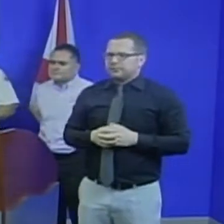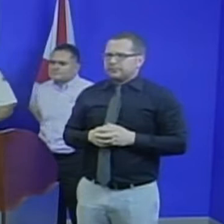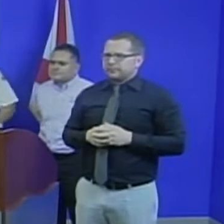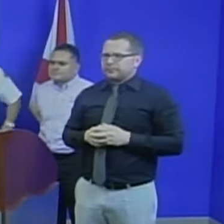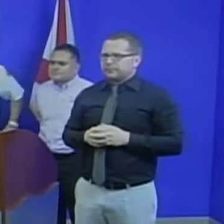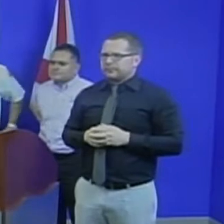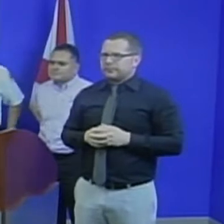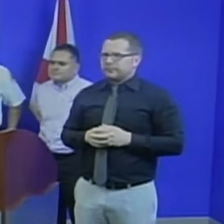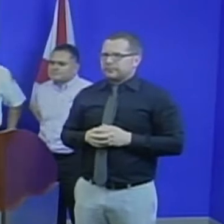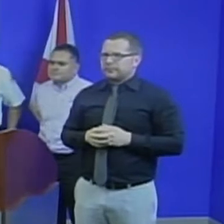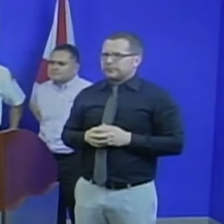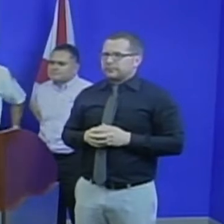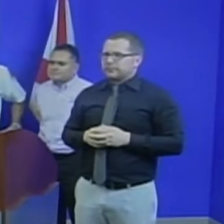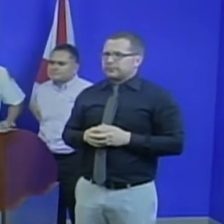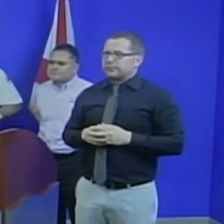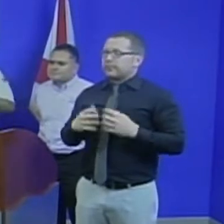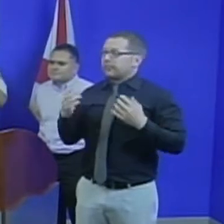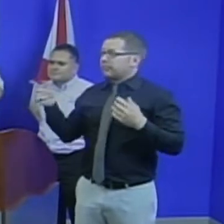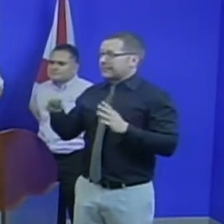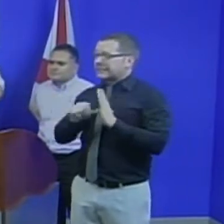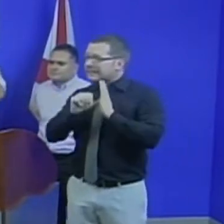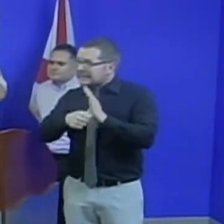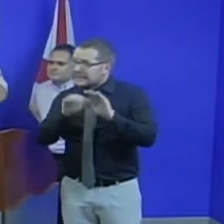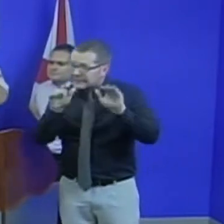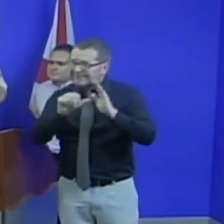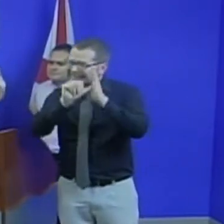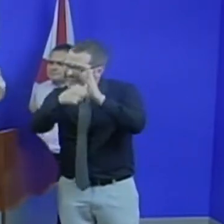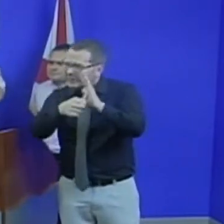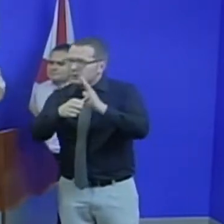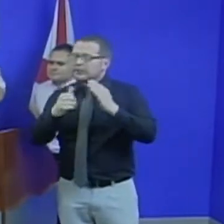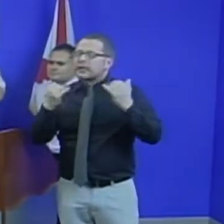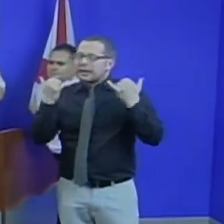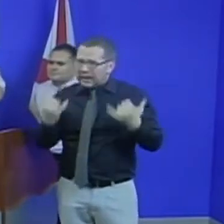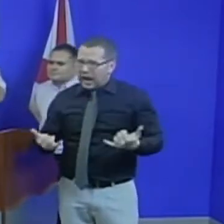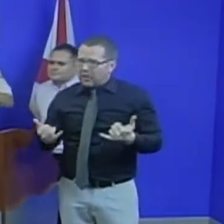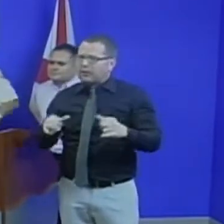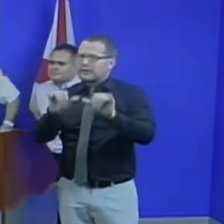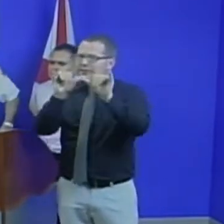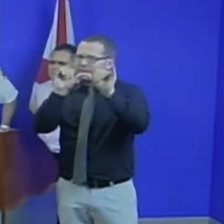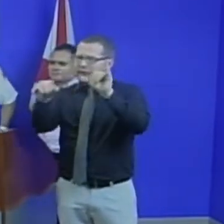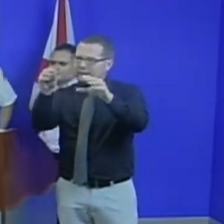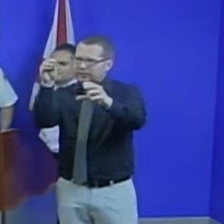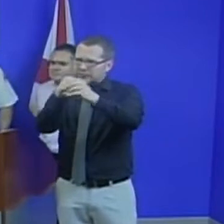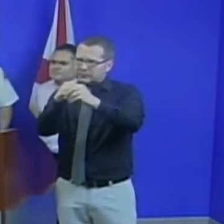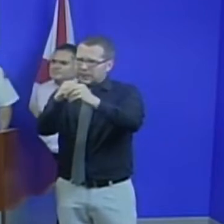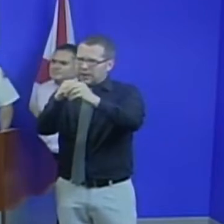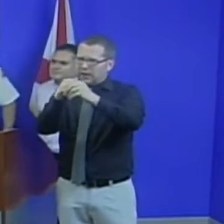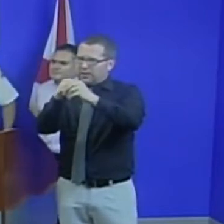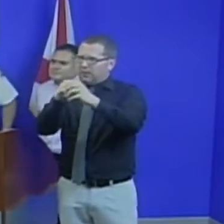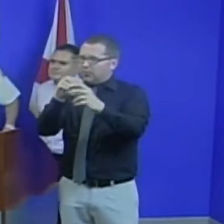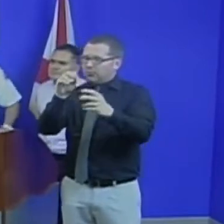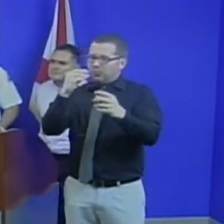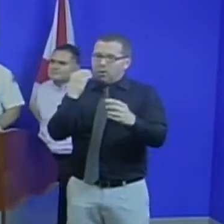AND THE LAST THING I WANT TO REITERATE ONE MORE TIME IS THAT NOW IT'S TIME TO HUNKER DOWN FOR THE STORM.